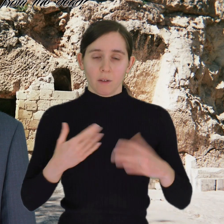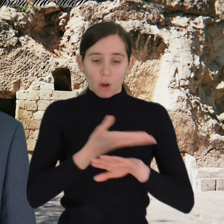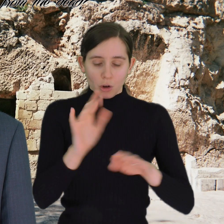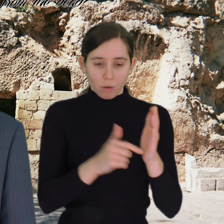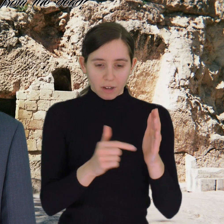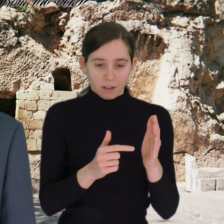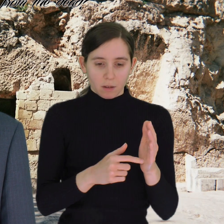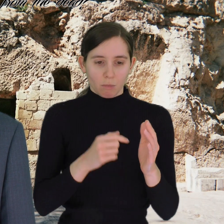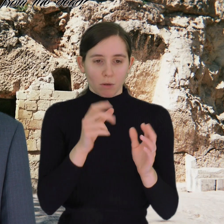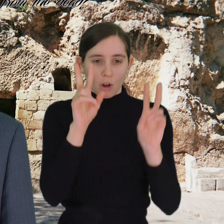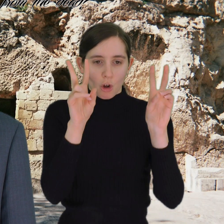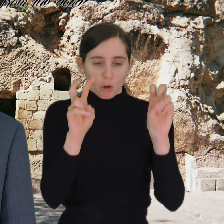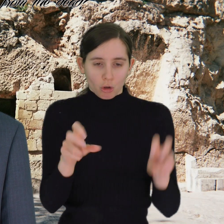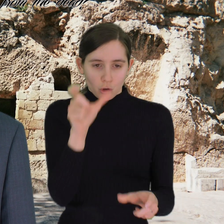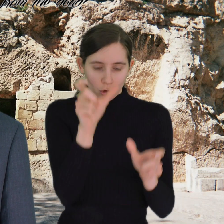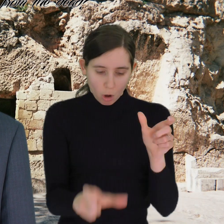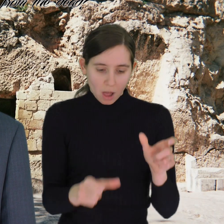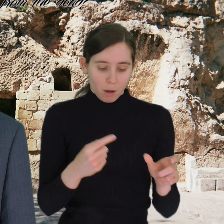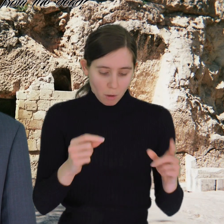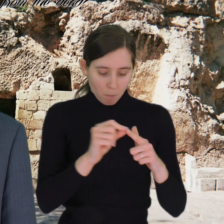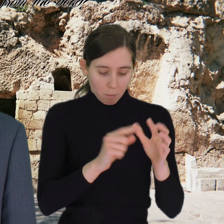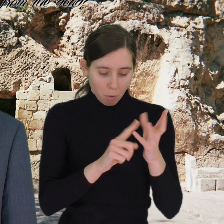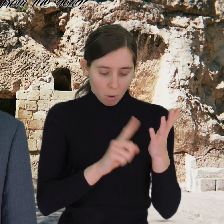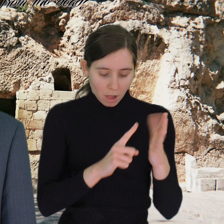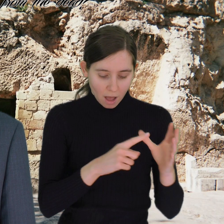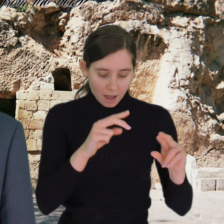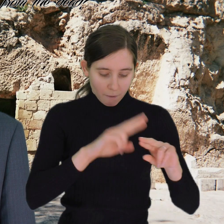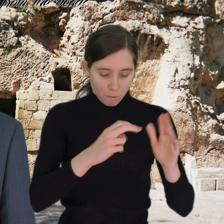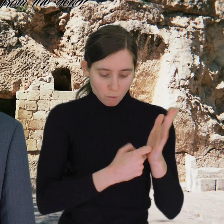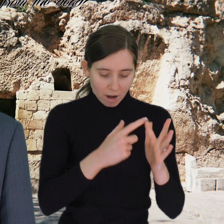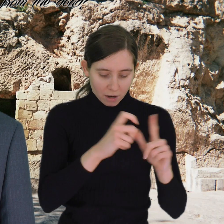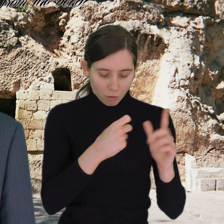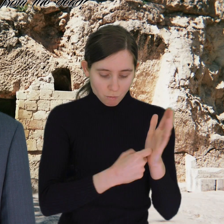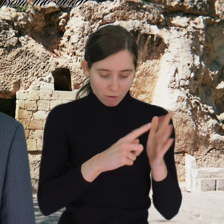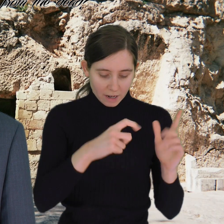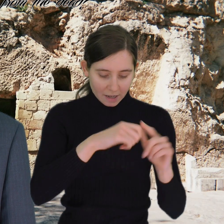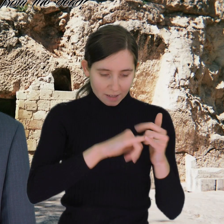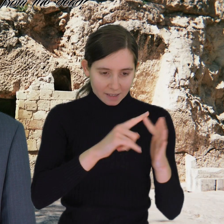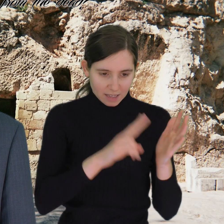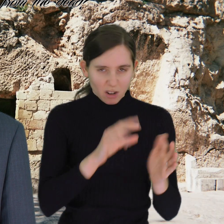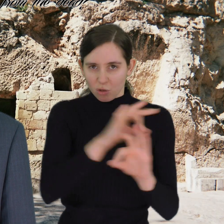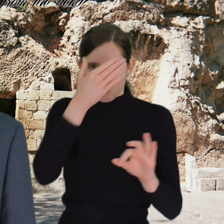who is not a Christian, said, "I know in their own terms what they saw was the raised Jesus.